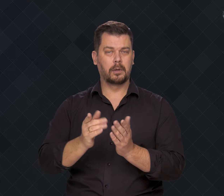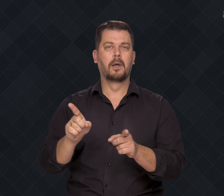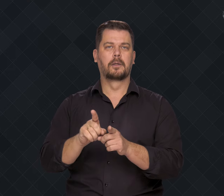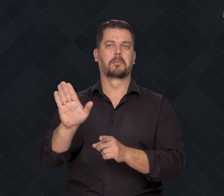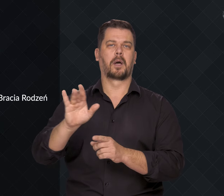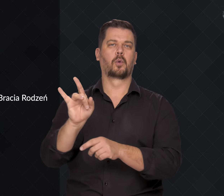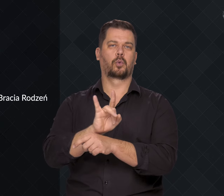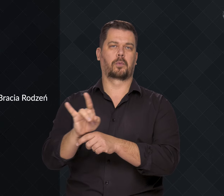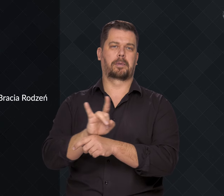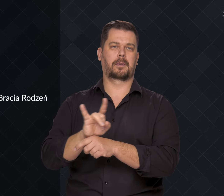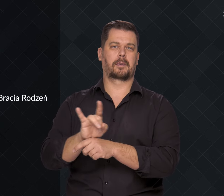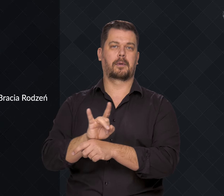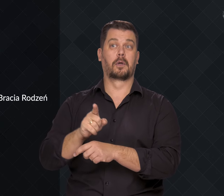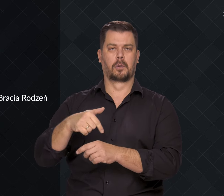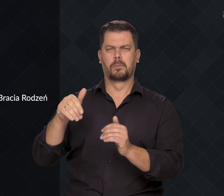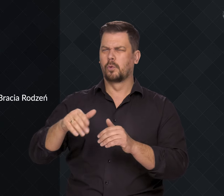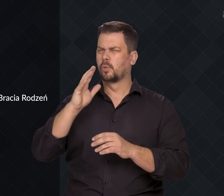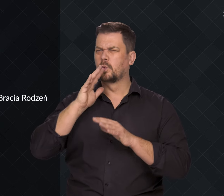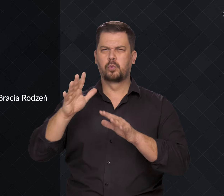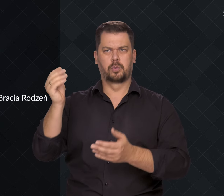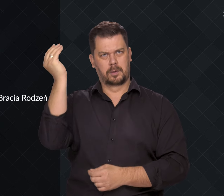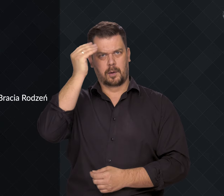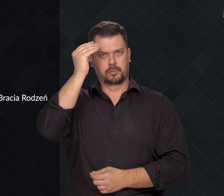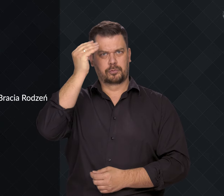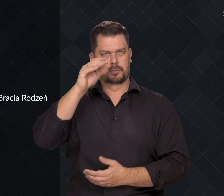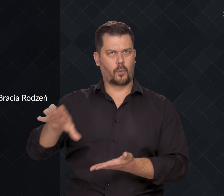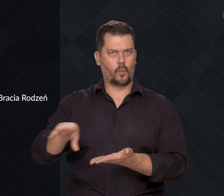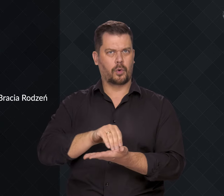also have their own YouTube channel, where you can gain a lot of knowledge.